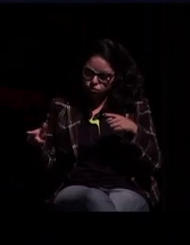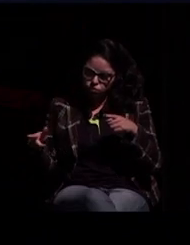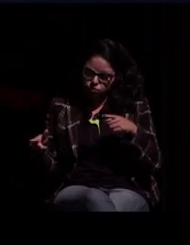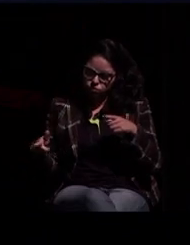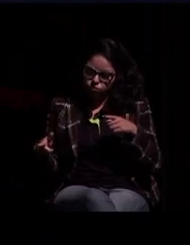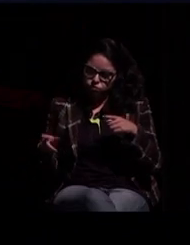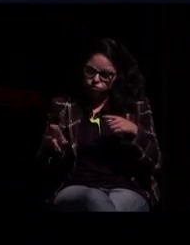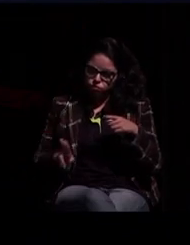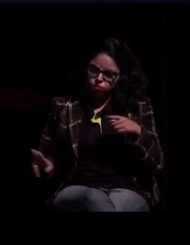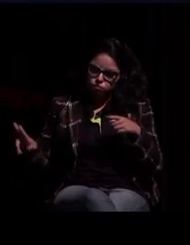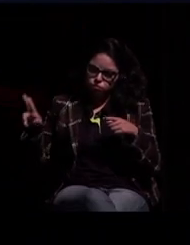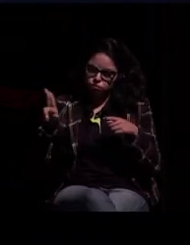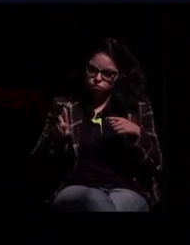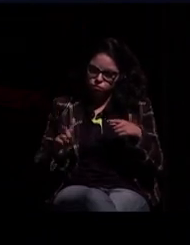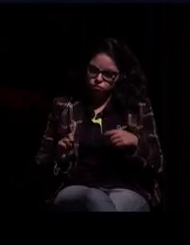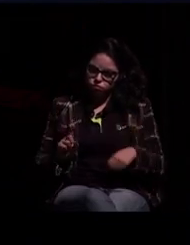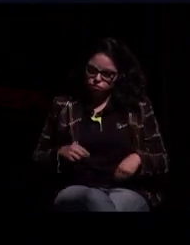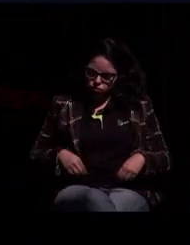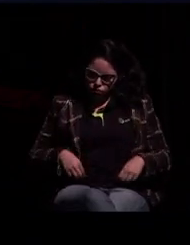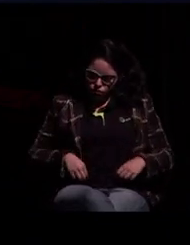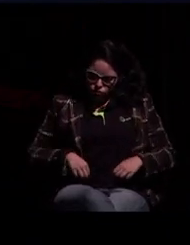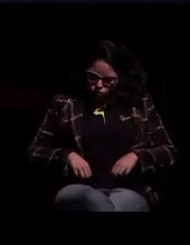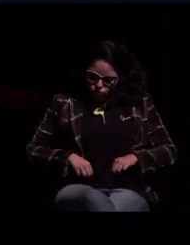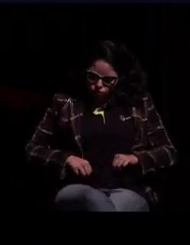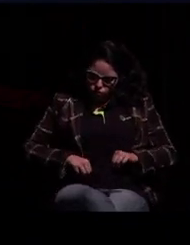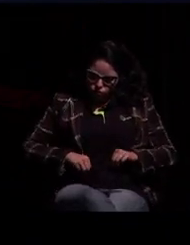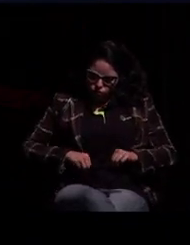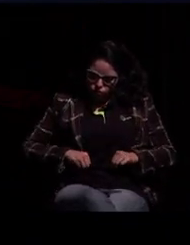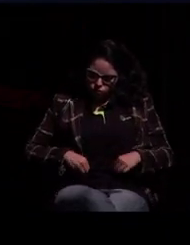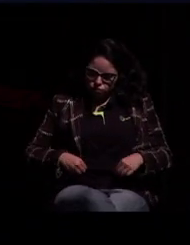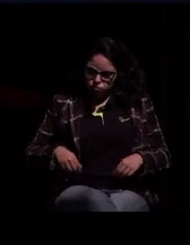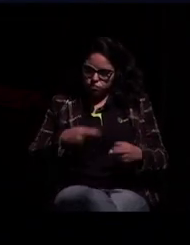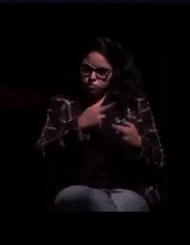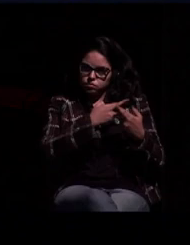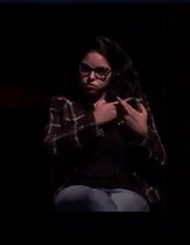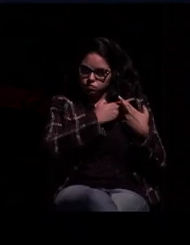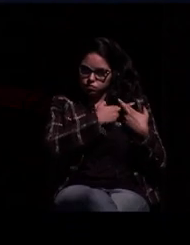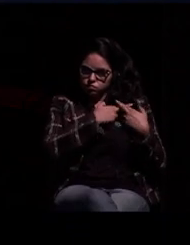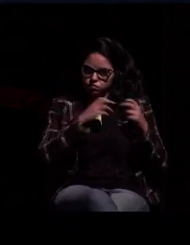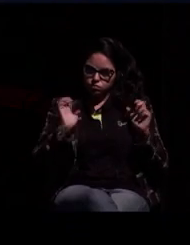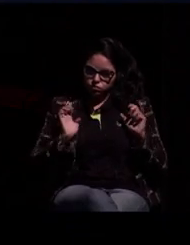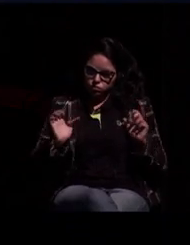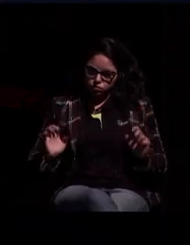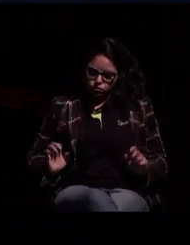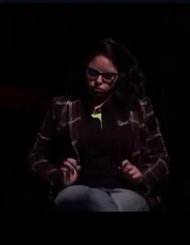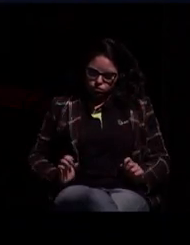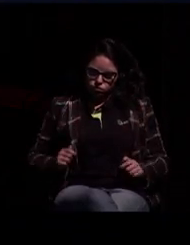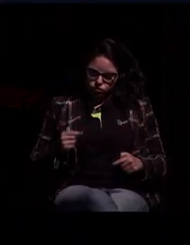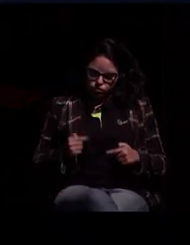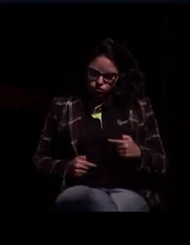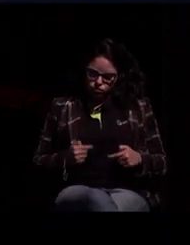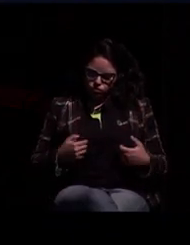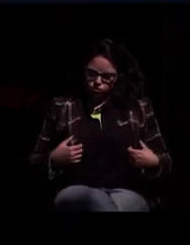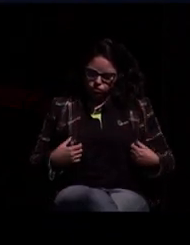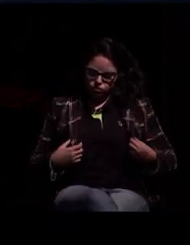but is our ethical and political responsibility to make those subjects a priority. That’s why at the beginning I was talking about